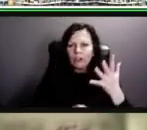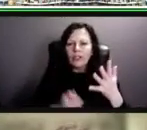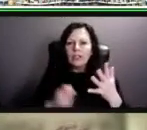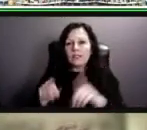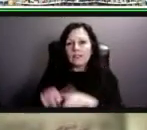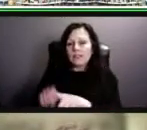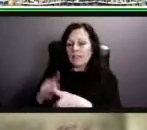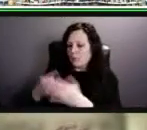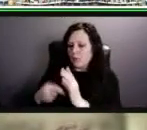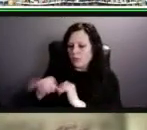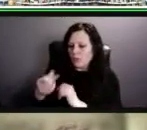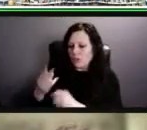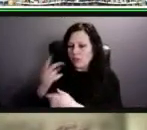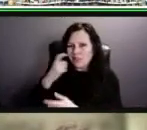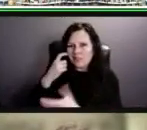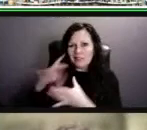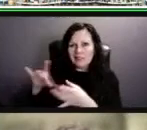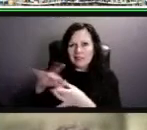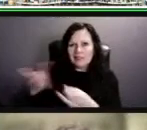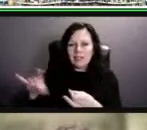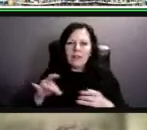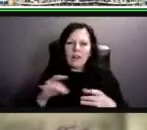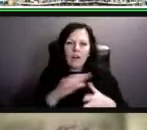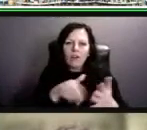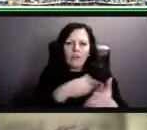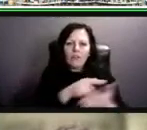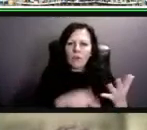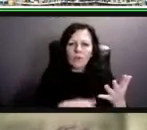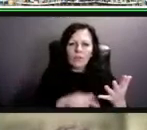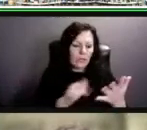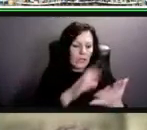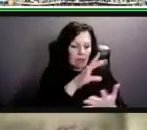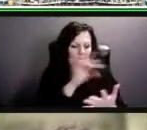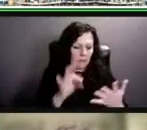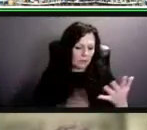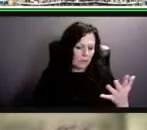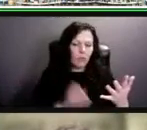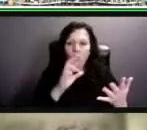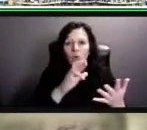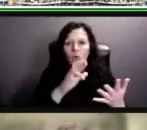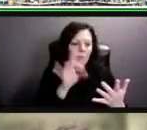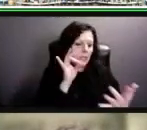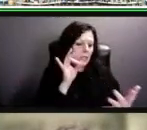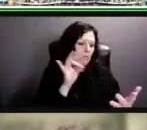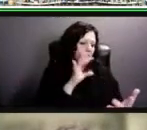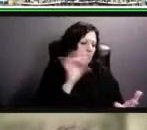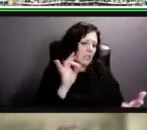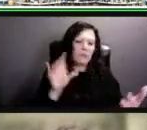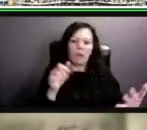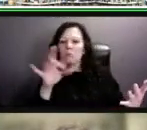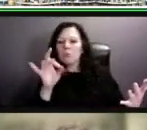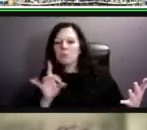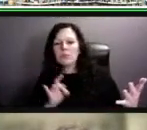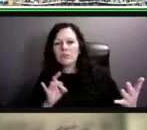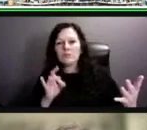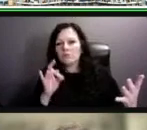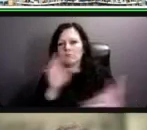WHETHER THOMAS SERVICES WOULD INSPIRE THESE PARKS.